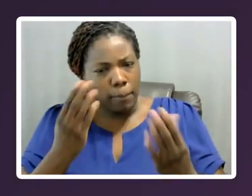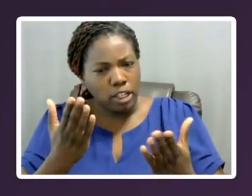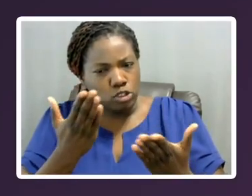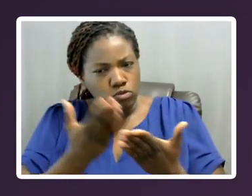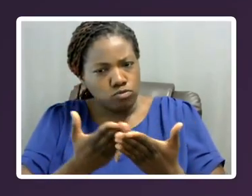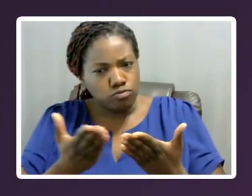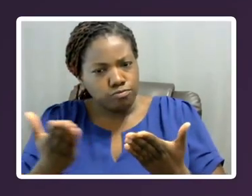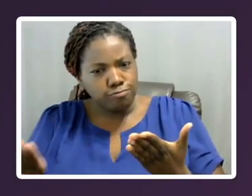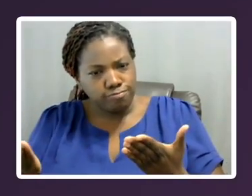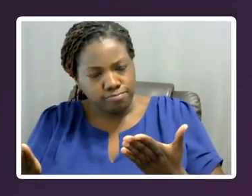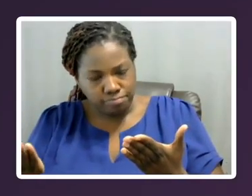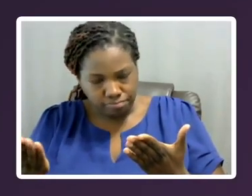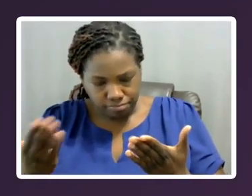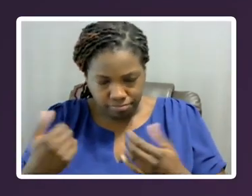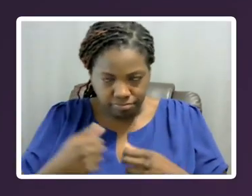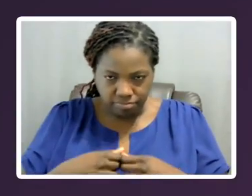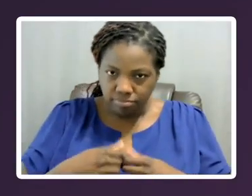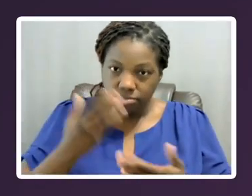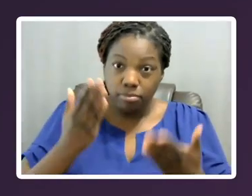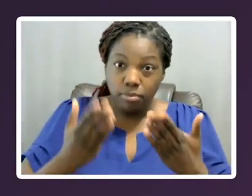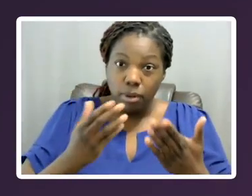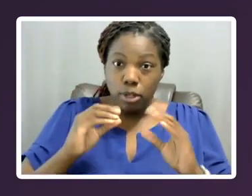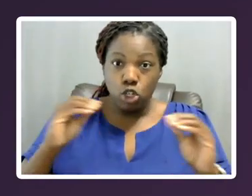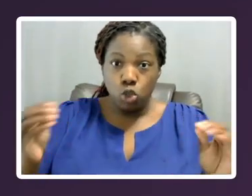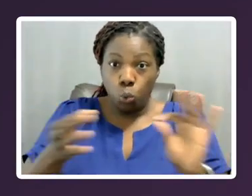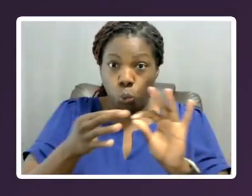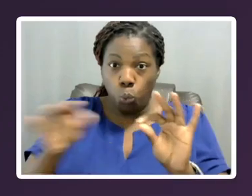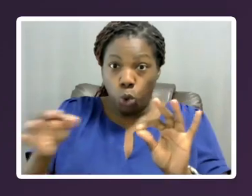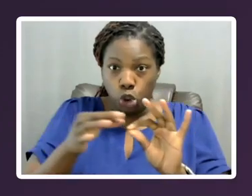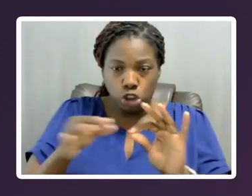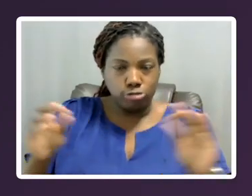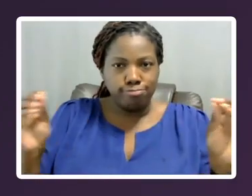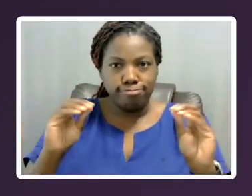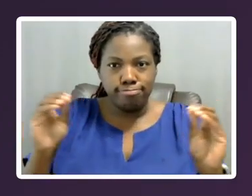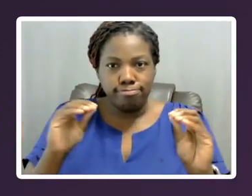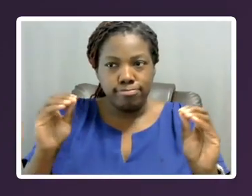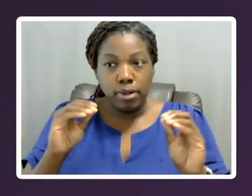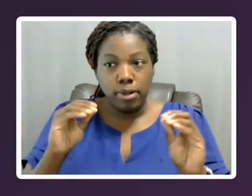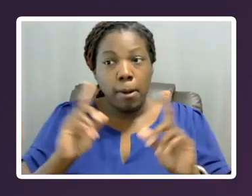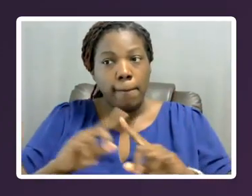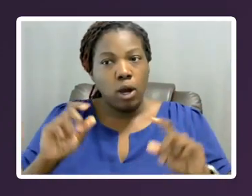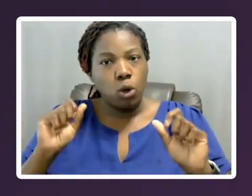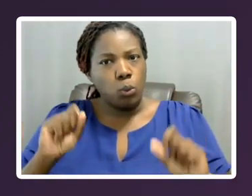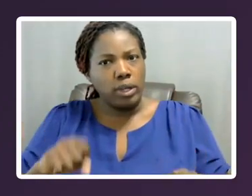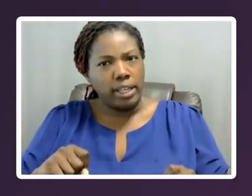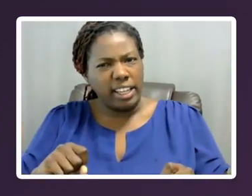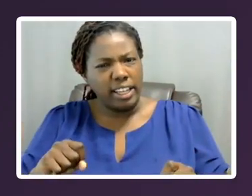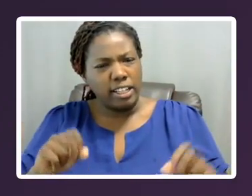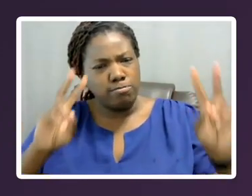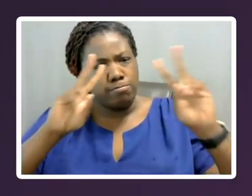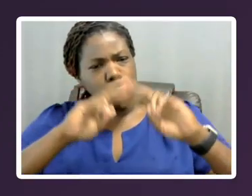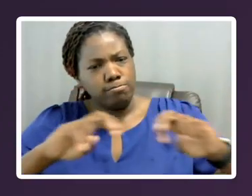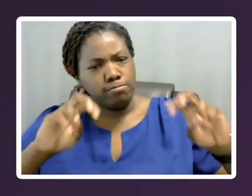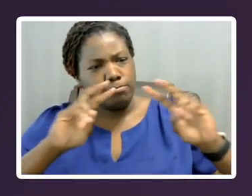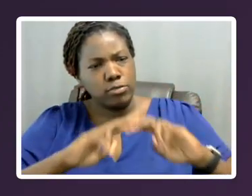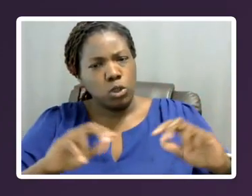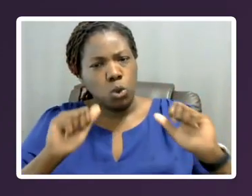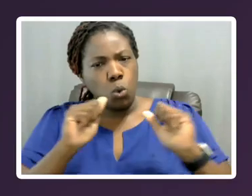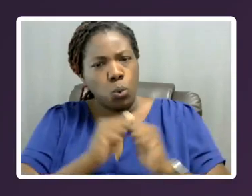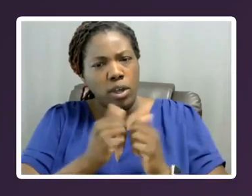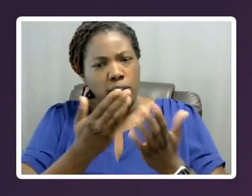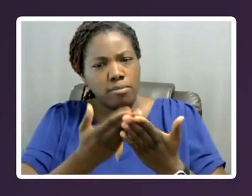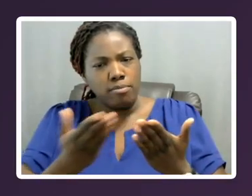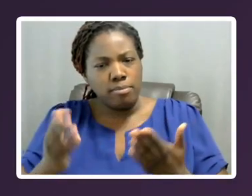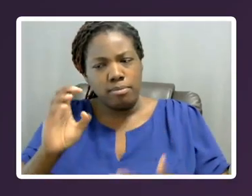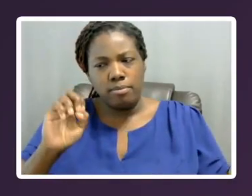There may not be any words in the portrait, but we can read them with these elements. There are